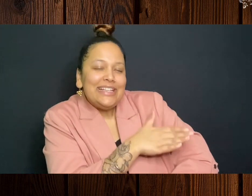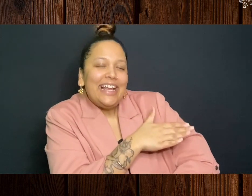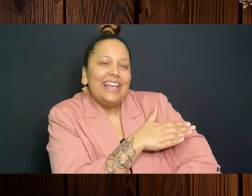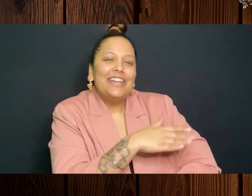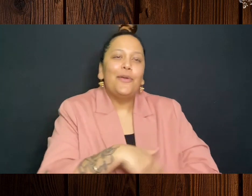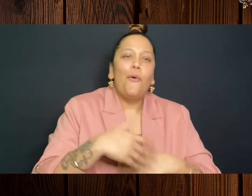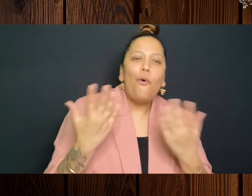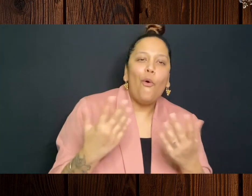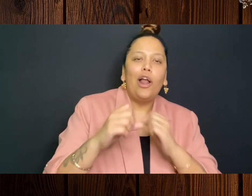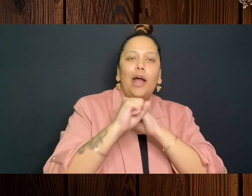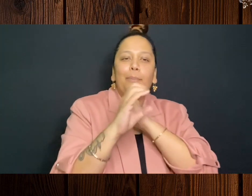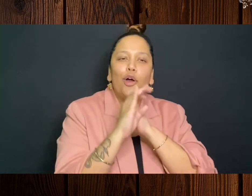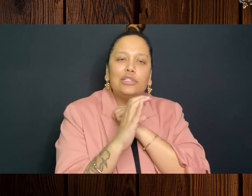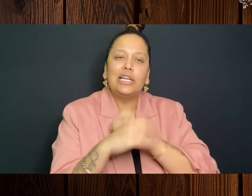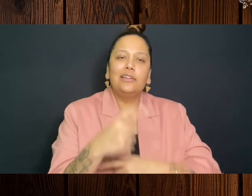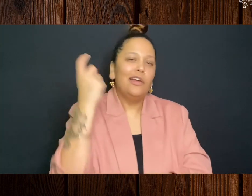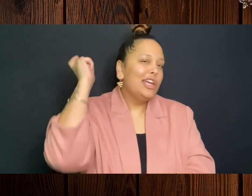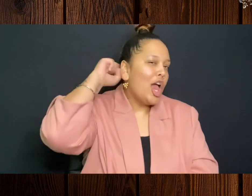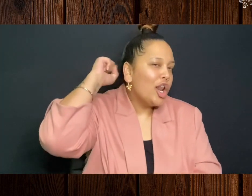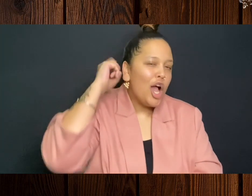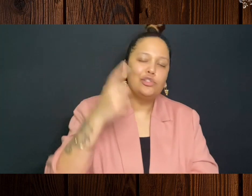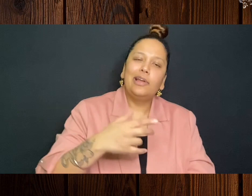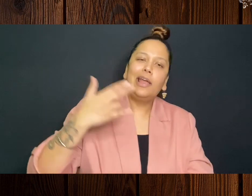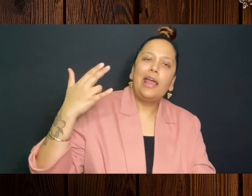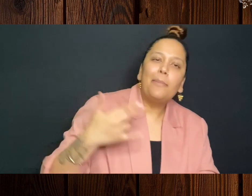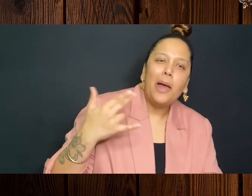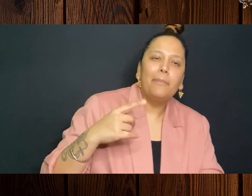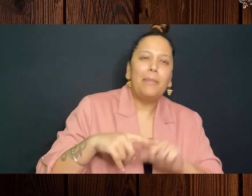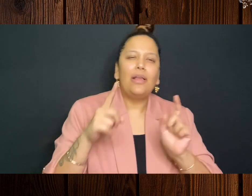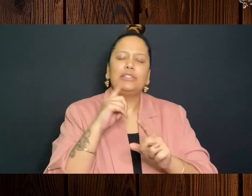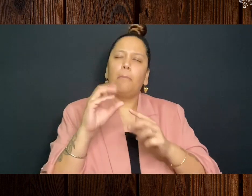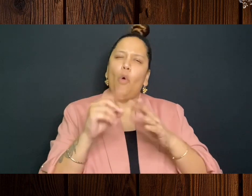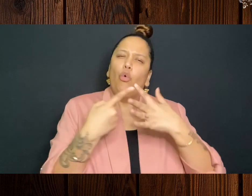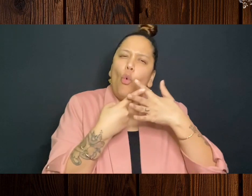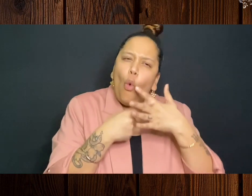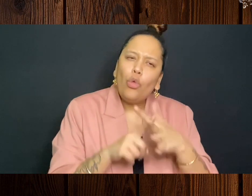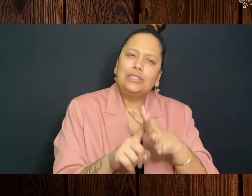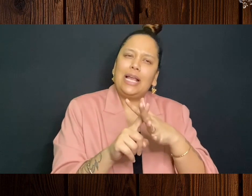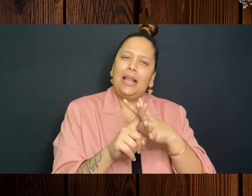commercial or conscious hip hop, but I was just more organic than what was in the mainstream, it was less